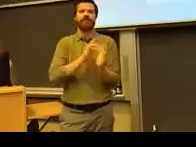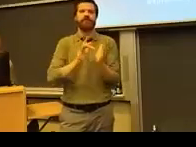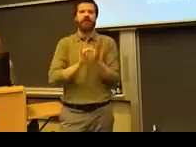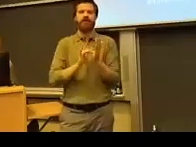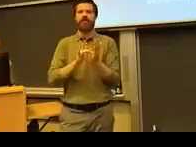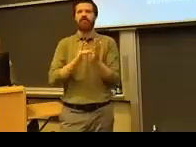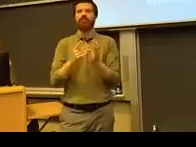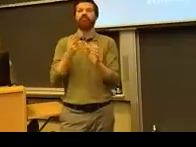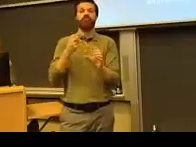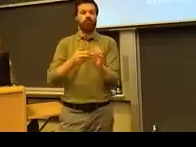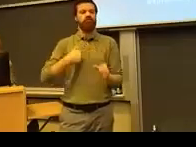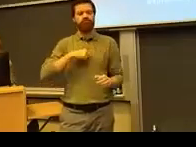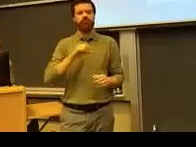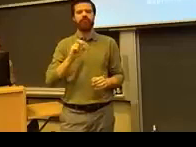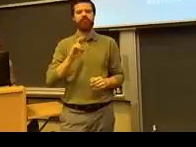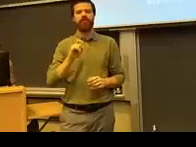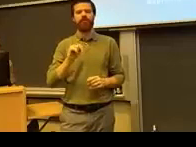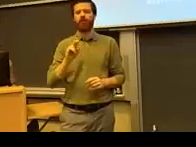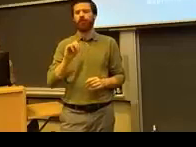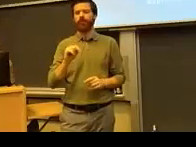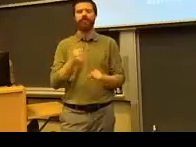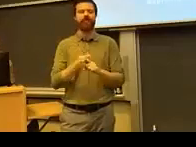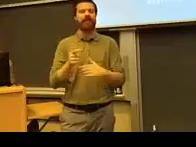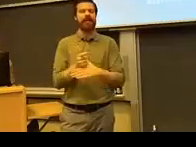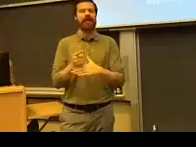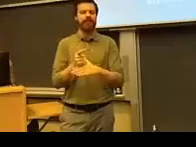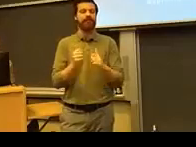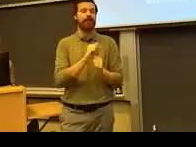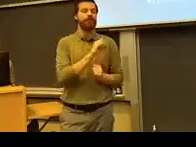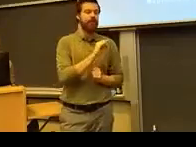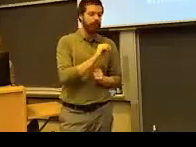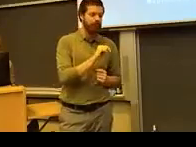Summits unit and she continues to work as a liazon between Summits other medical units and the hos in